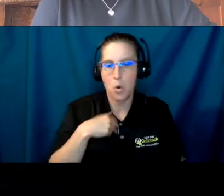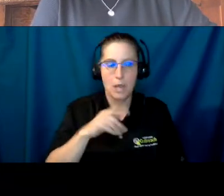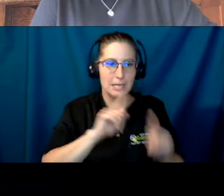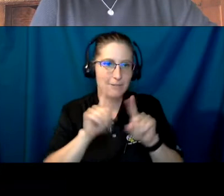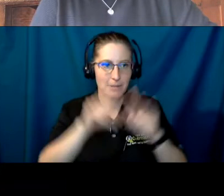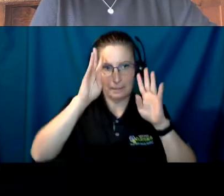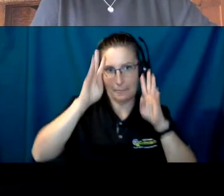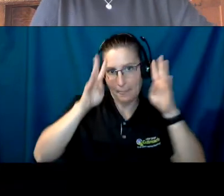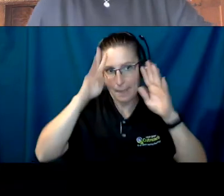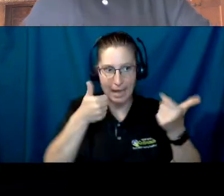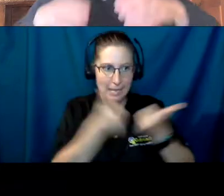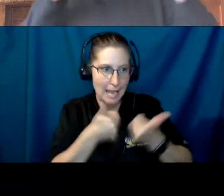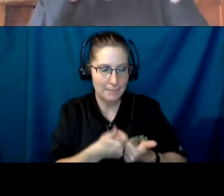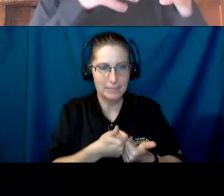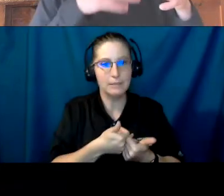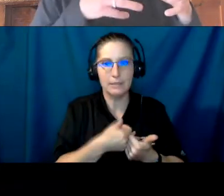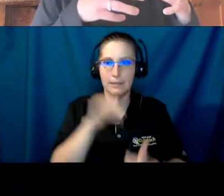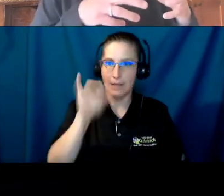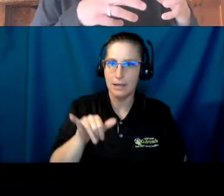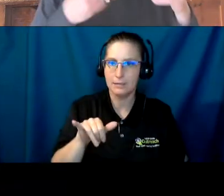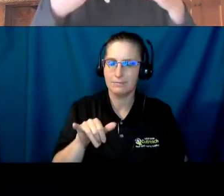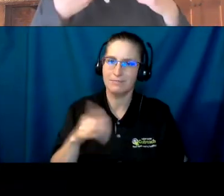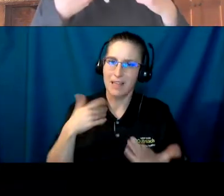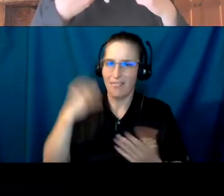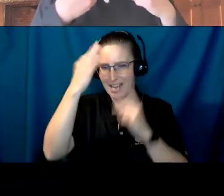games and things like that. So we'll want to think about when you think about your student